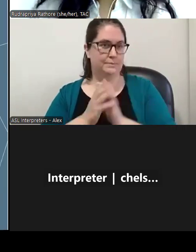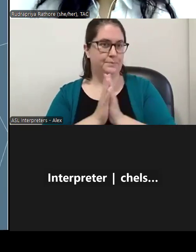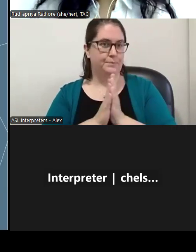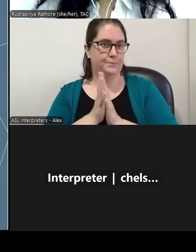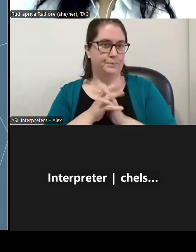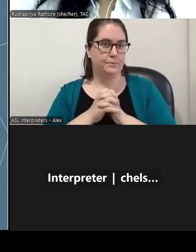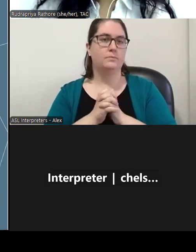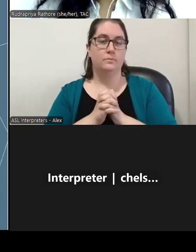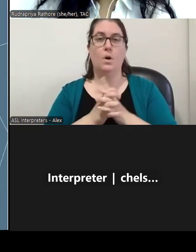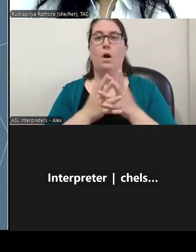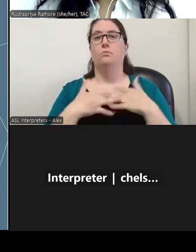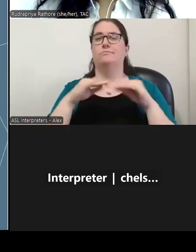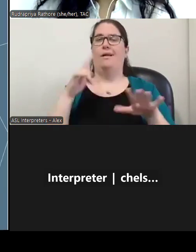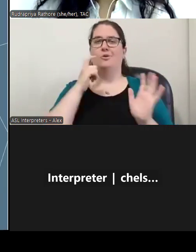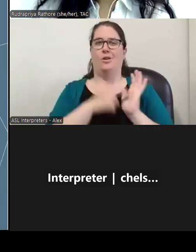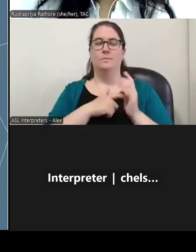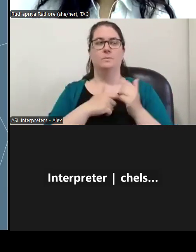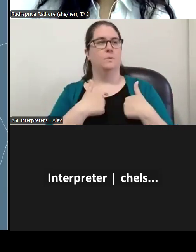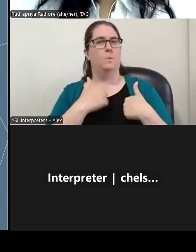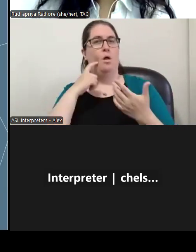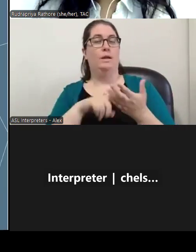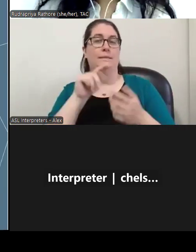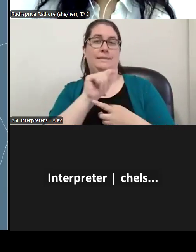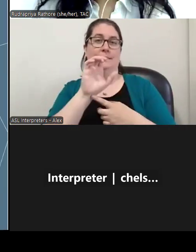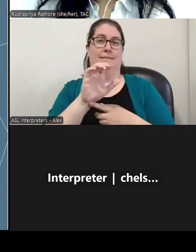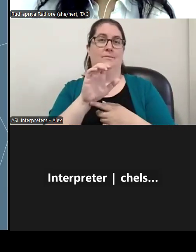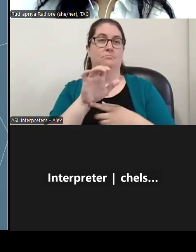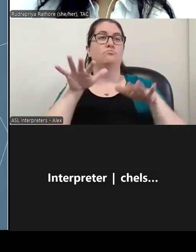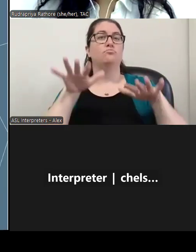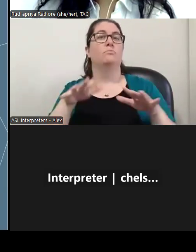i want to acknowledge that the Toronto Arts Council is located on the traditional lands